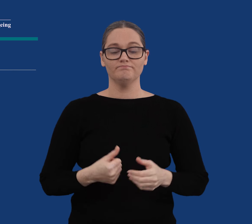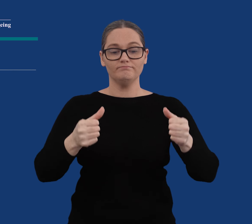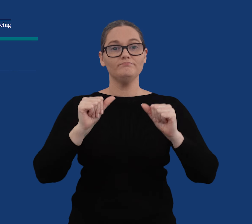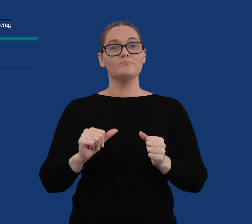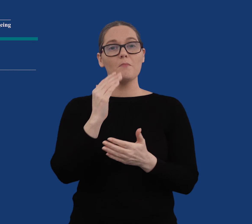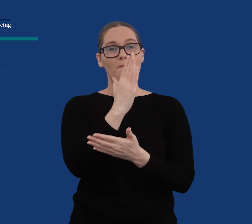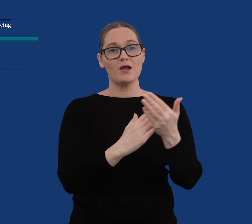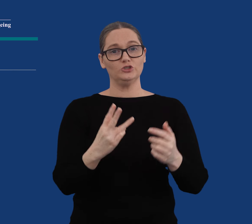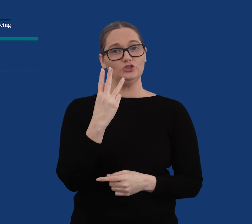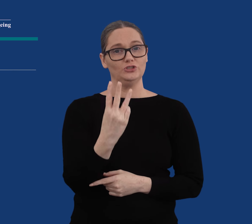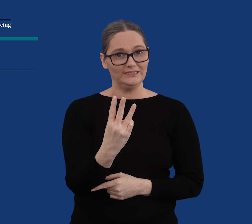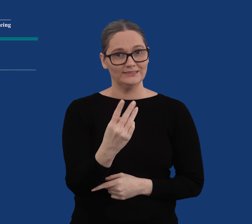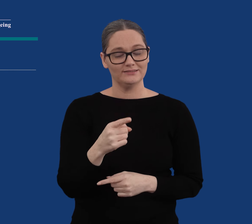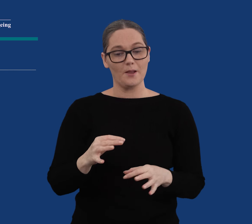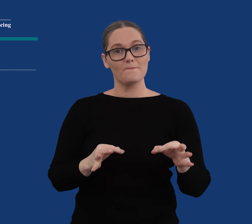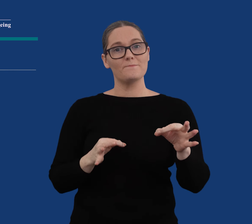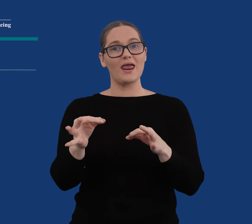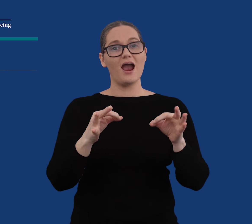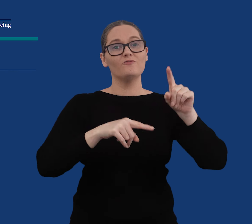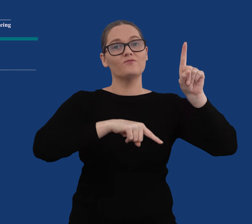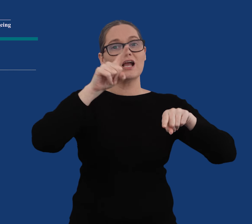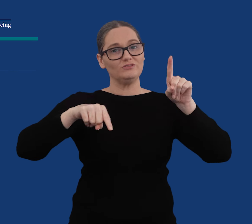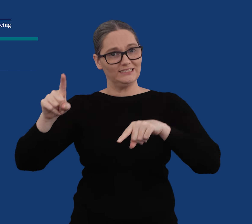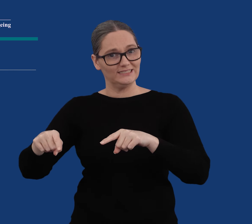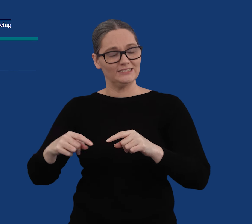Part 3 – Plan variation